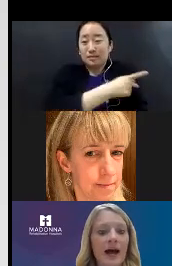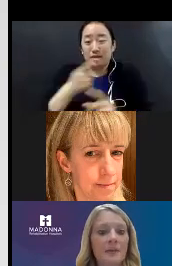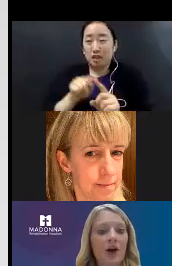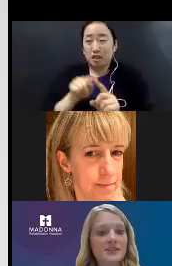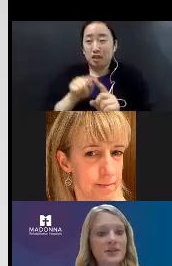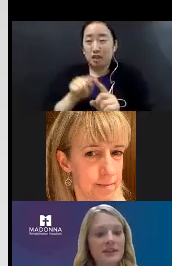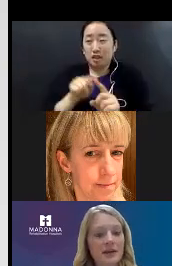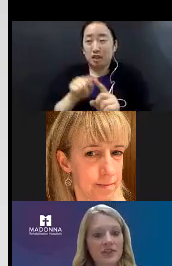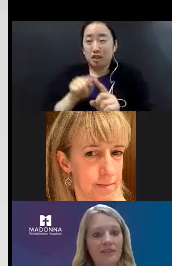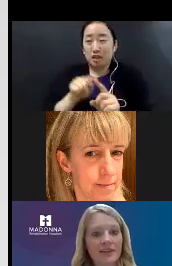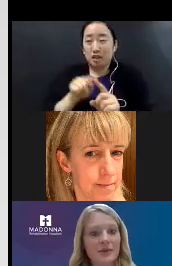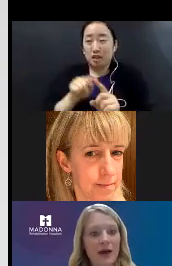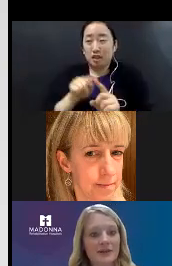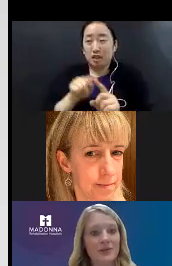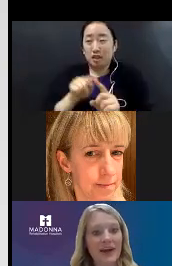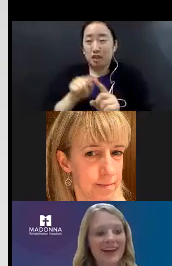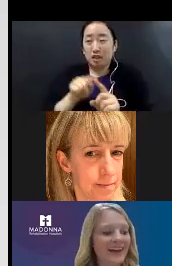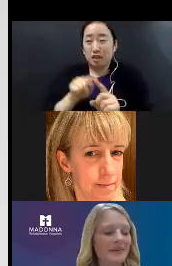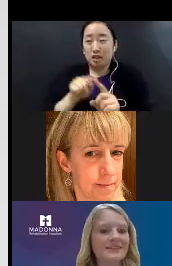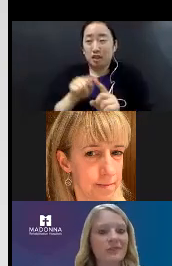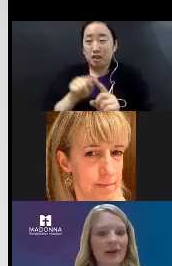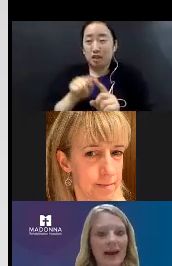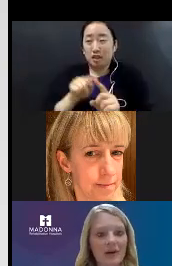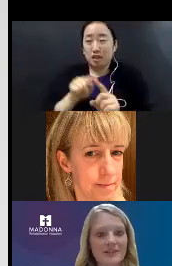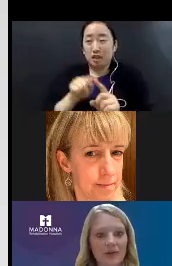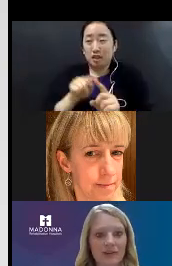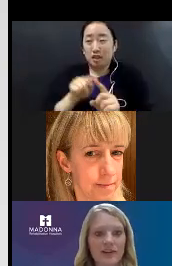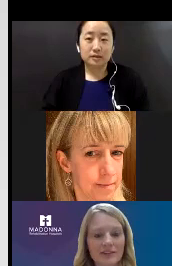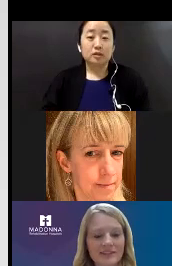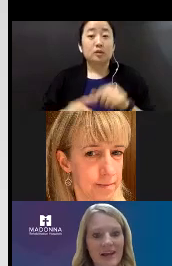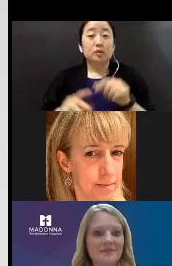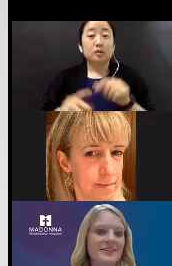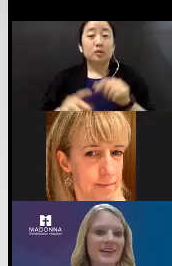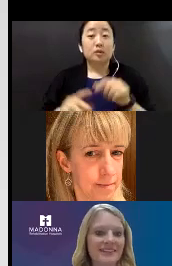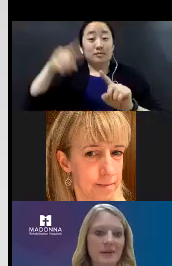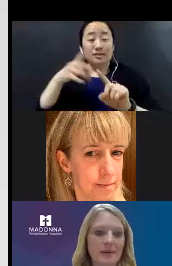ALSO, IF YOU THINK ABOUT TRAVELING TWO HOURS AWAY, THAT MEANS FOUR HOURS TOTAL OF TRAVEL TIME, SO